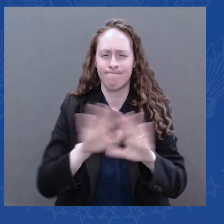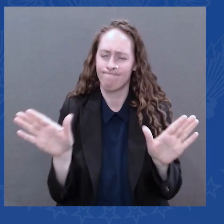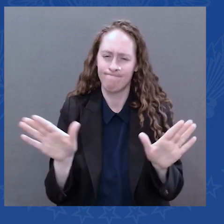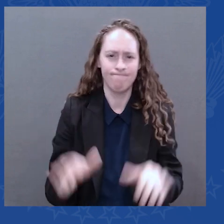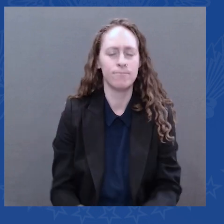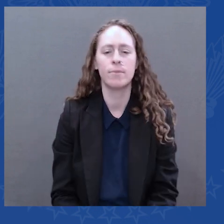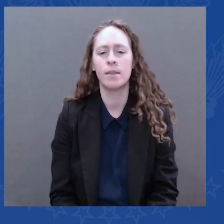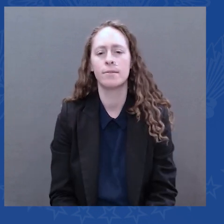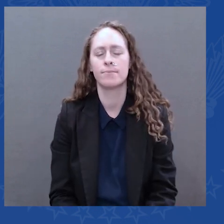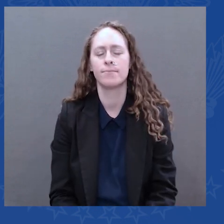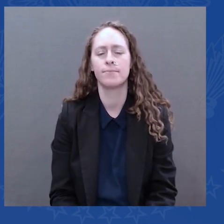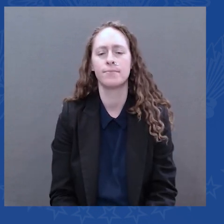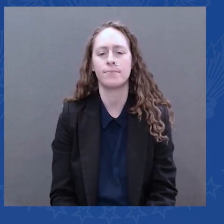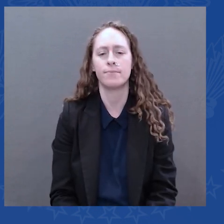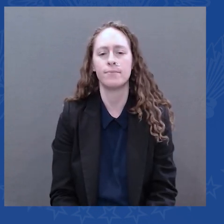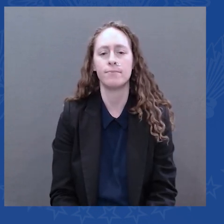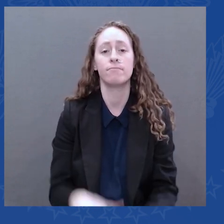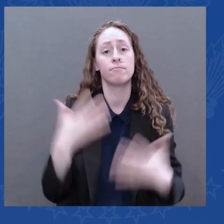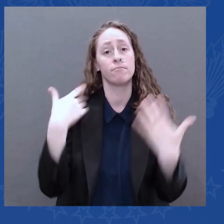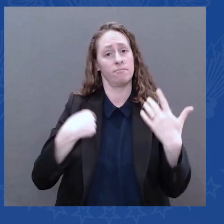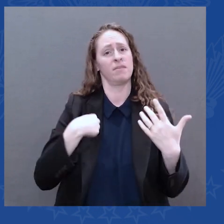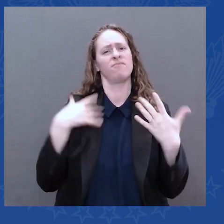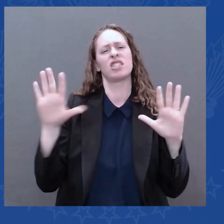Putin's brutal, unjustified war against the people of Ukraine.